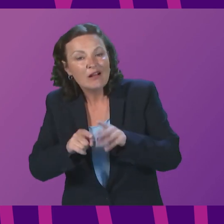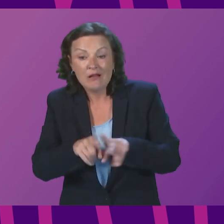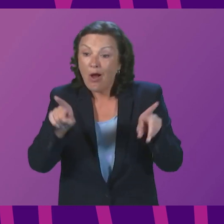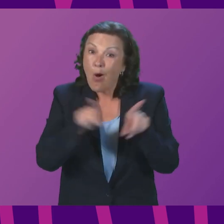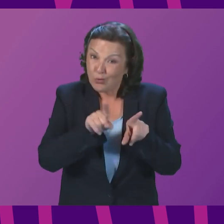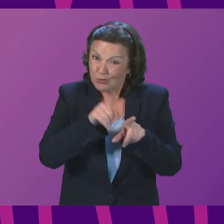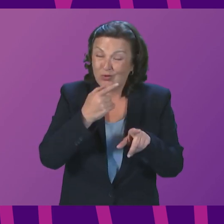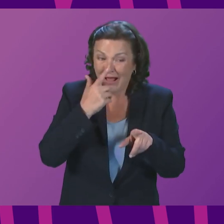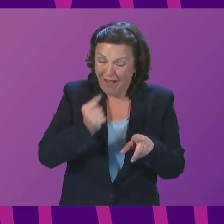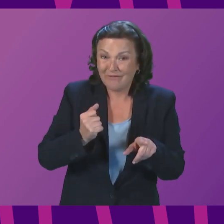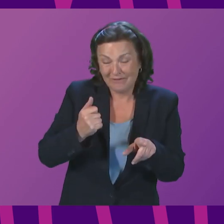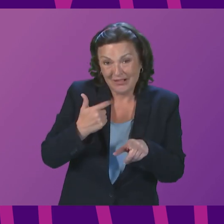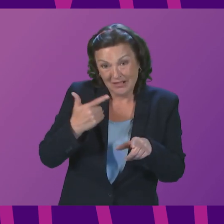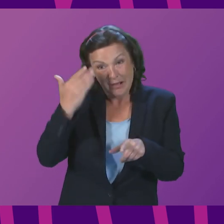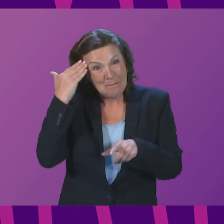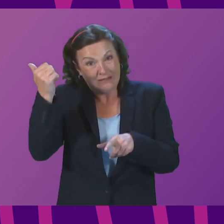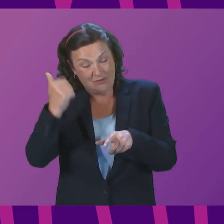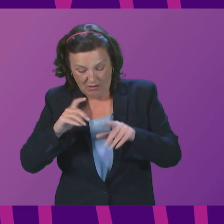Menopause is now included in the Scottish curriculum.